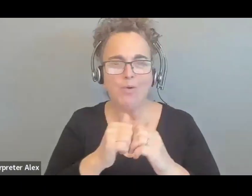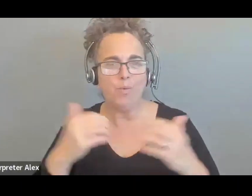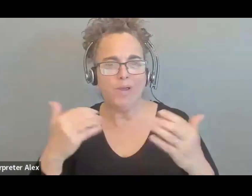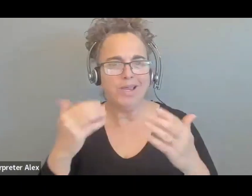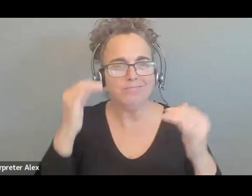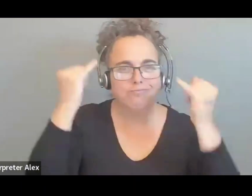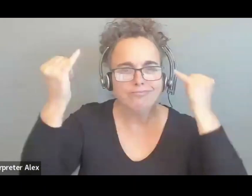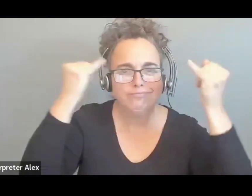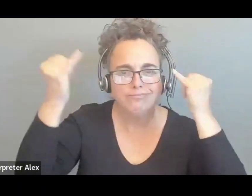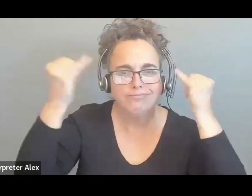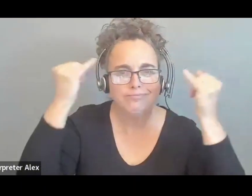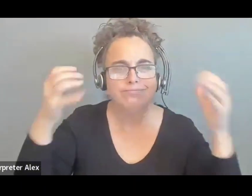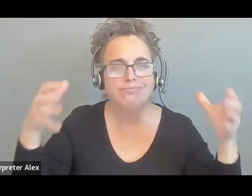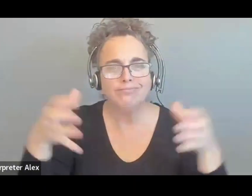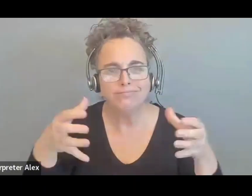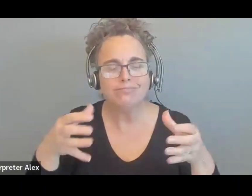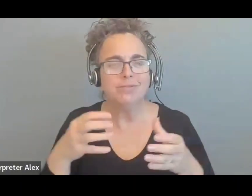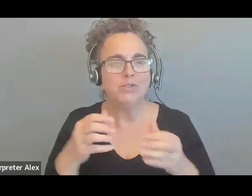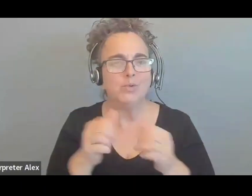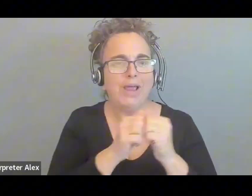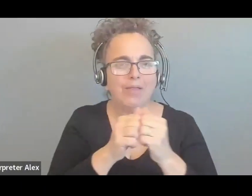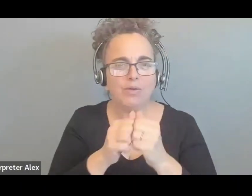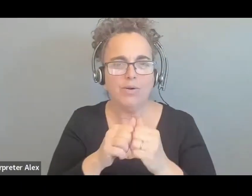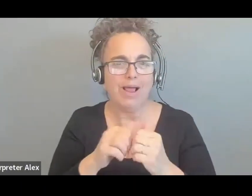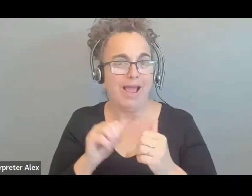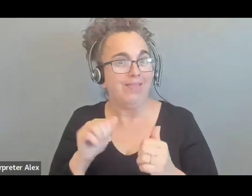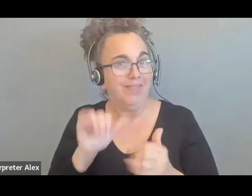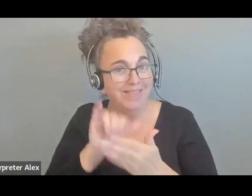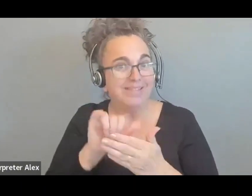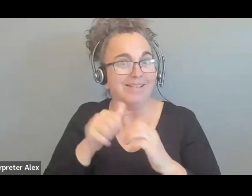and come to an agreement? This is how we're going to work together.